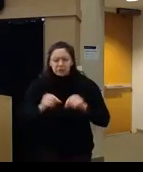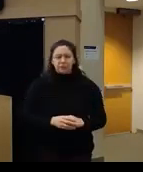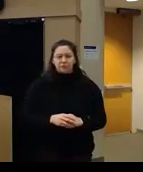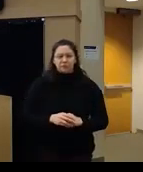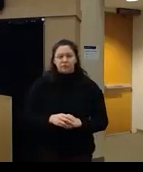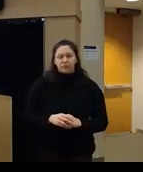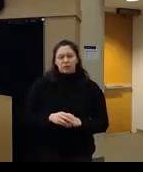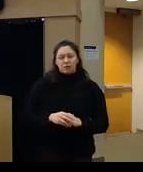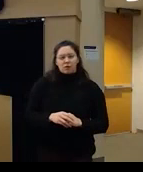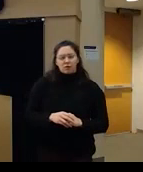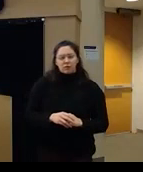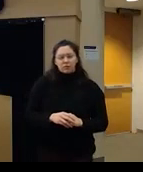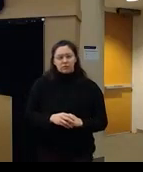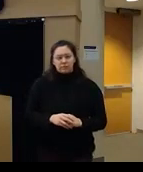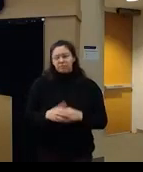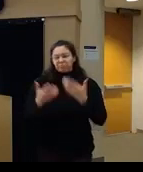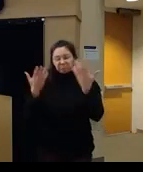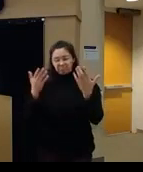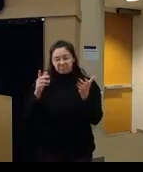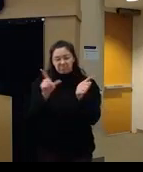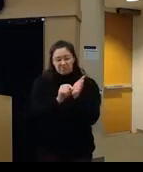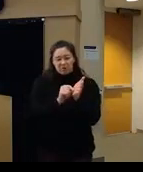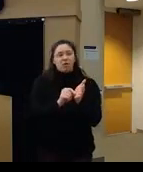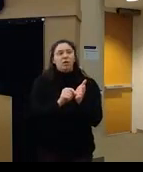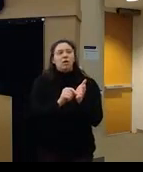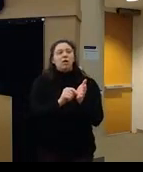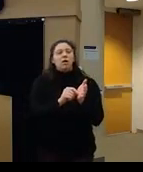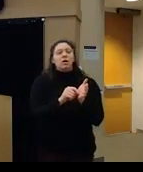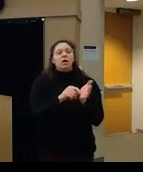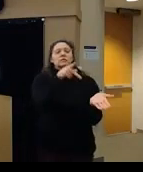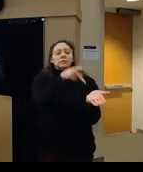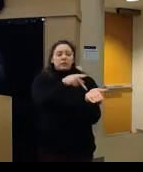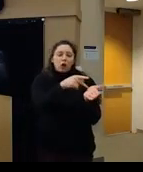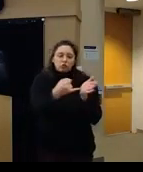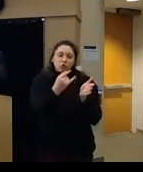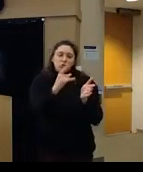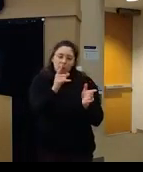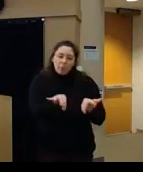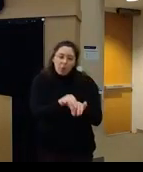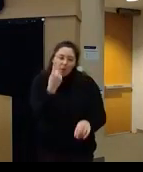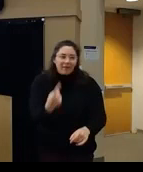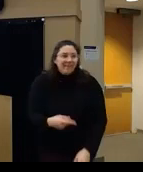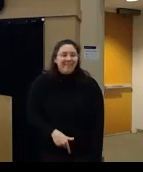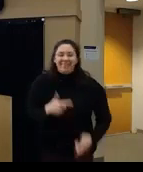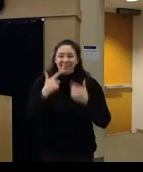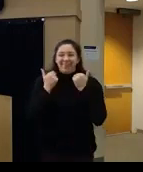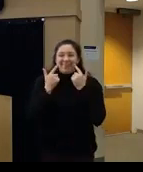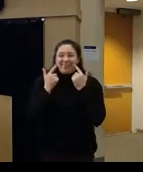of anyway it's a Psychiatry Journal very important one I can't see the